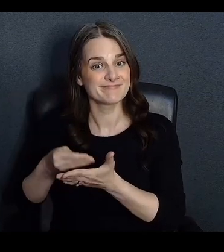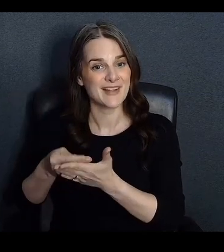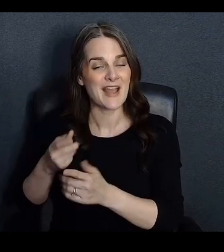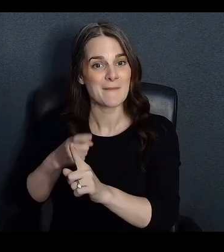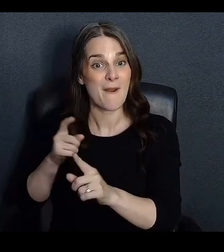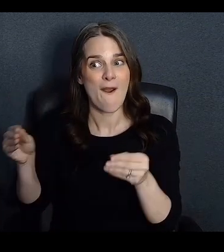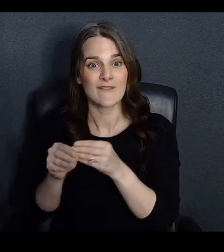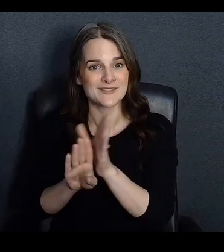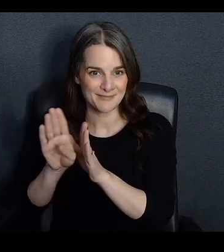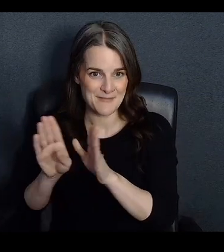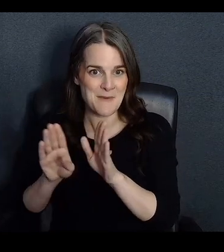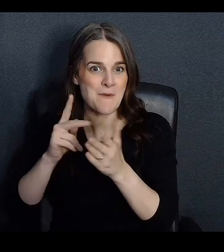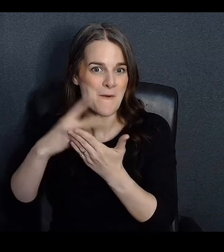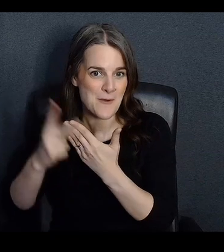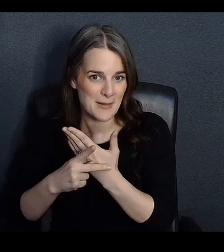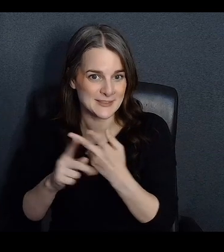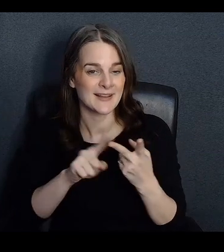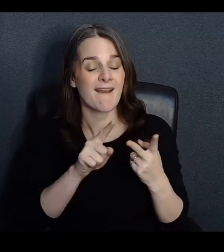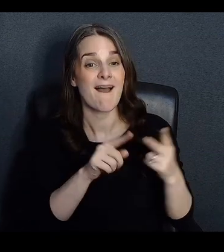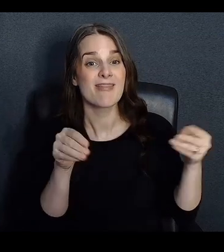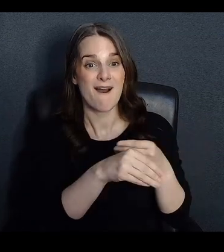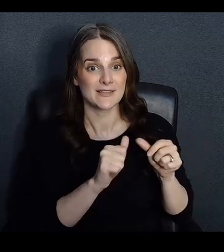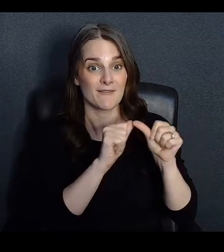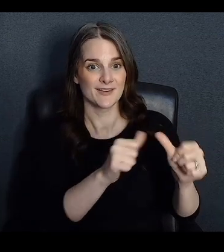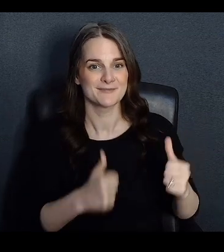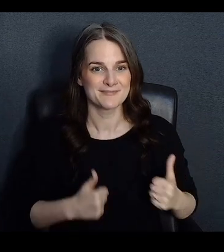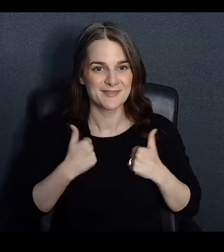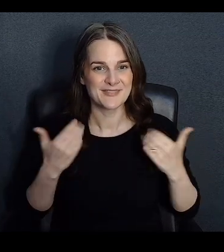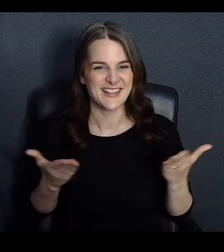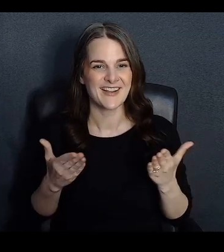Programs and the Office of Long Term Living, here in the Commonwealth of Pennsylvania.